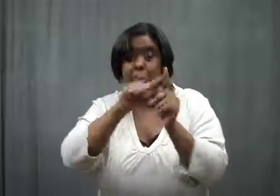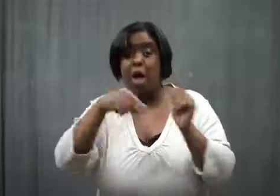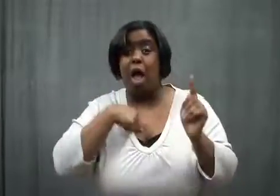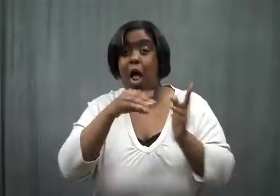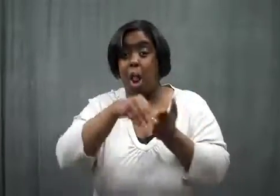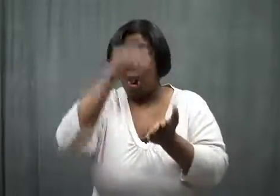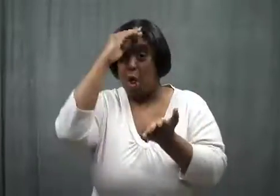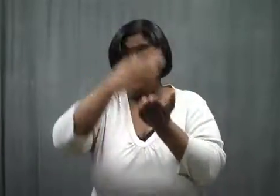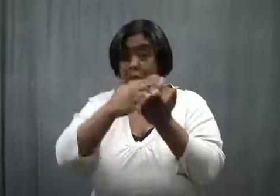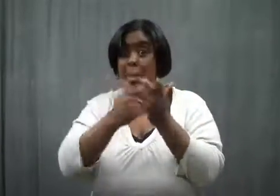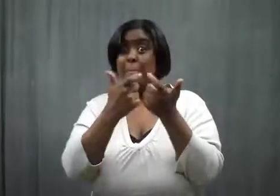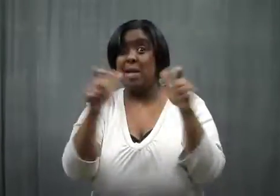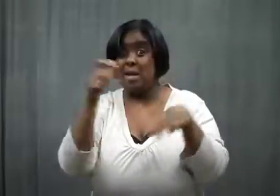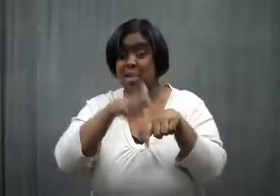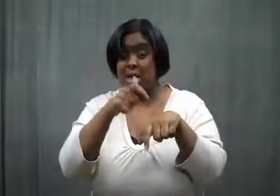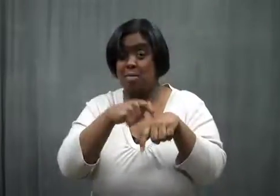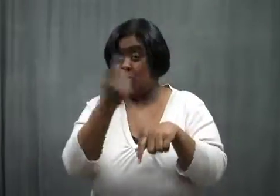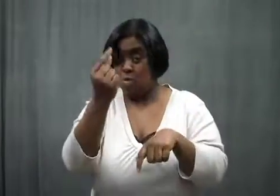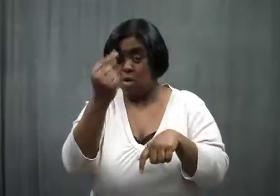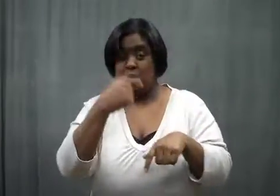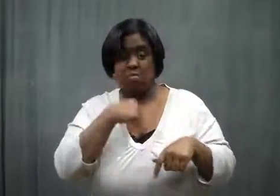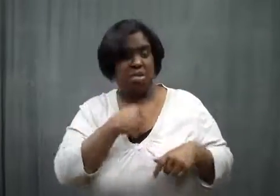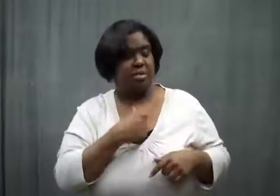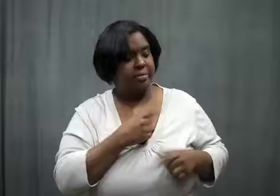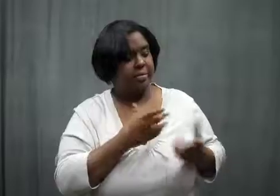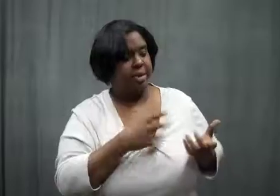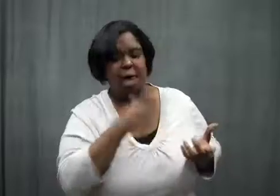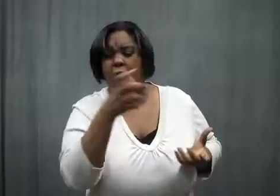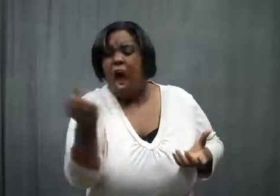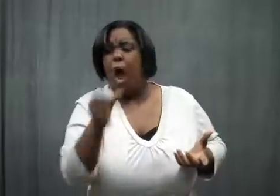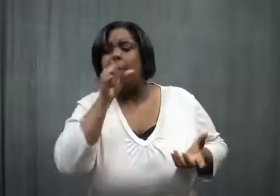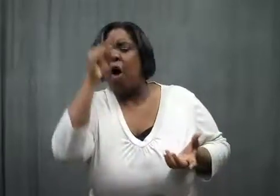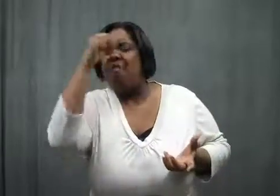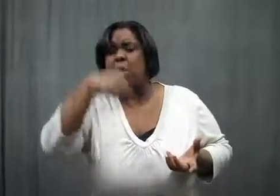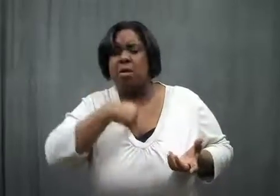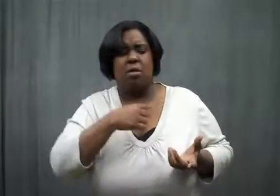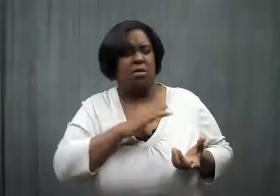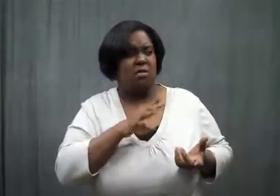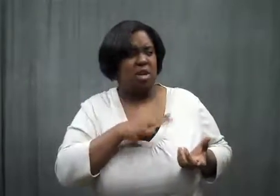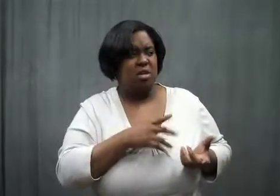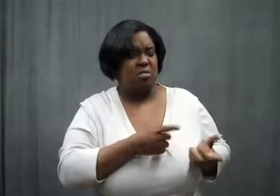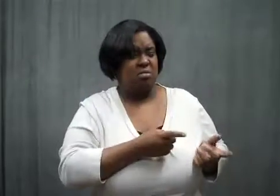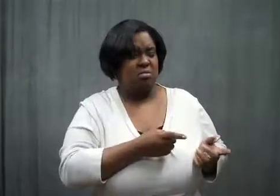I learned my lesson big time. She told me to hold the birds for her. So I took them.